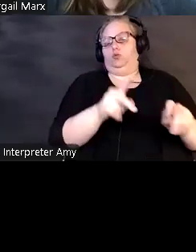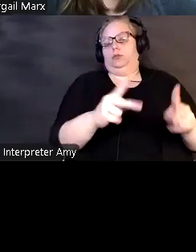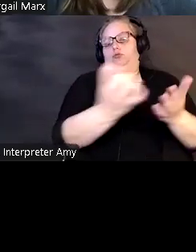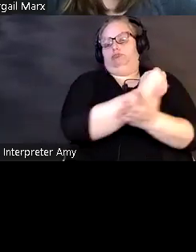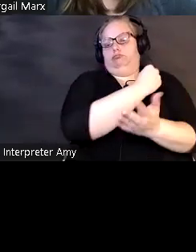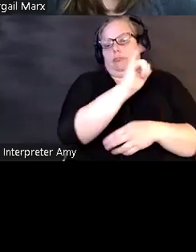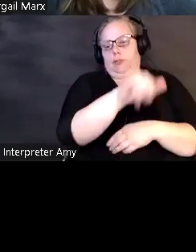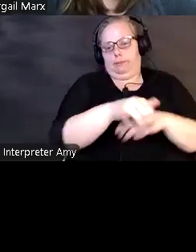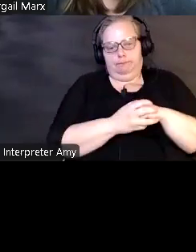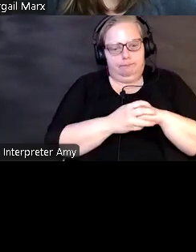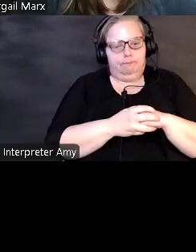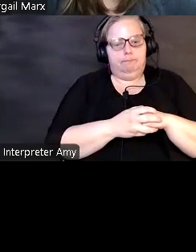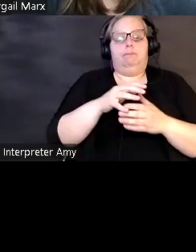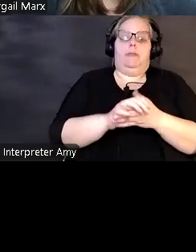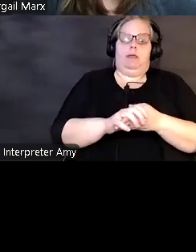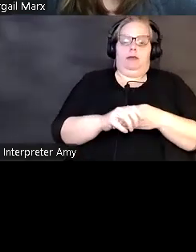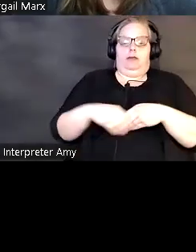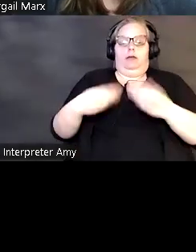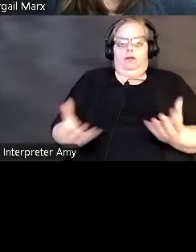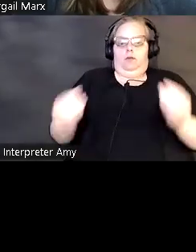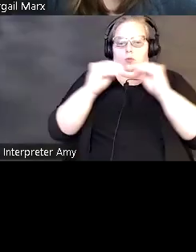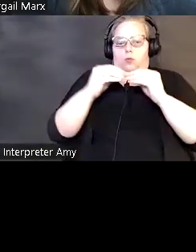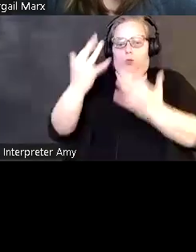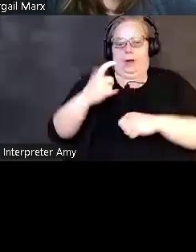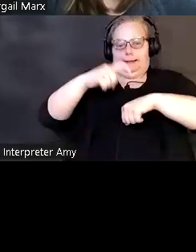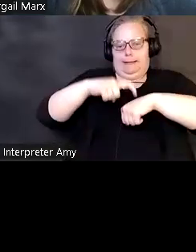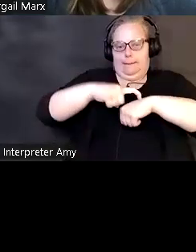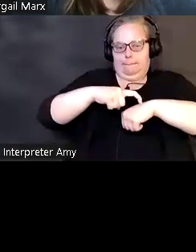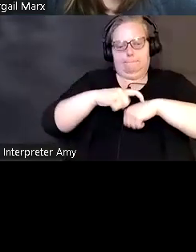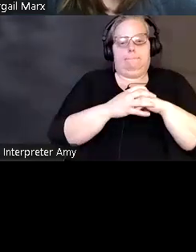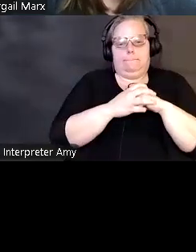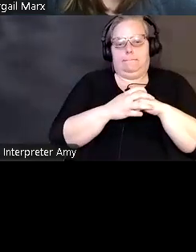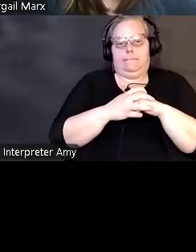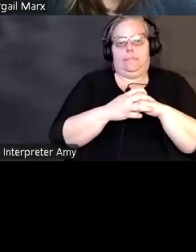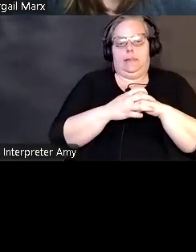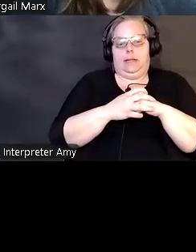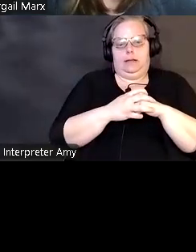important for people using AAC. No matter how adept and great they